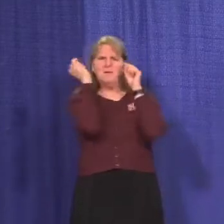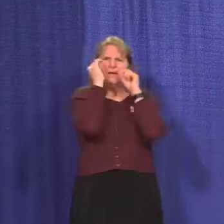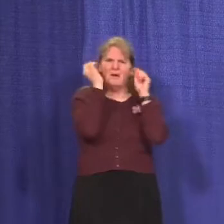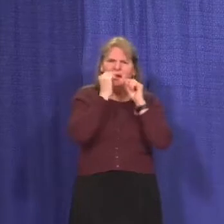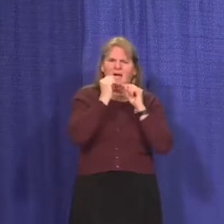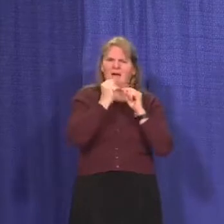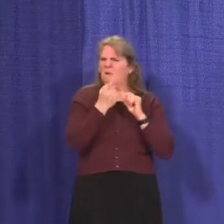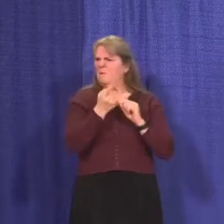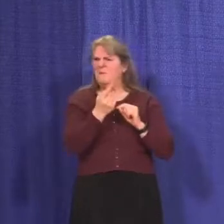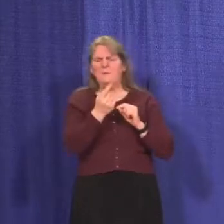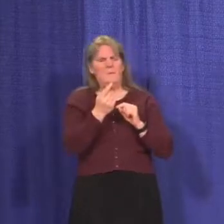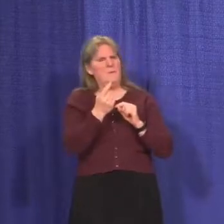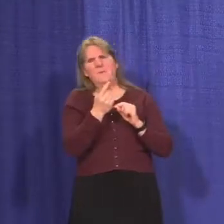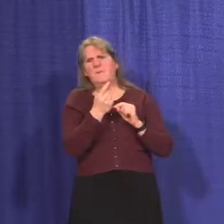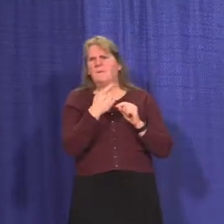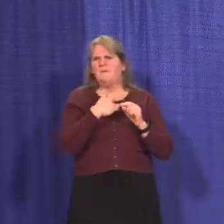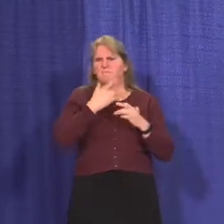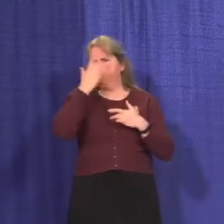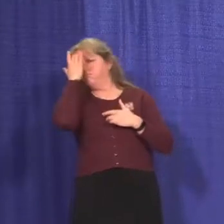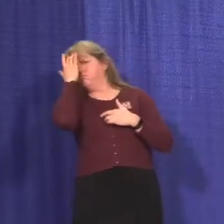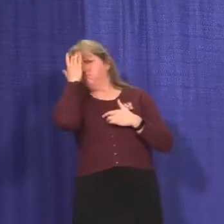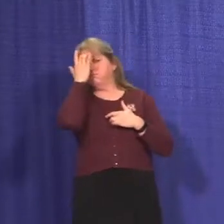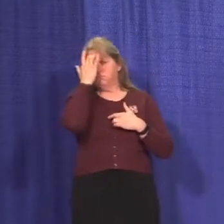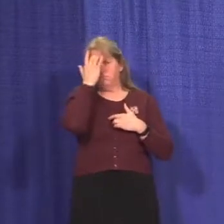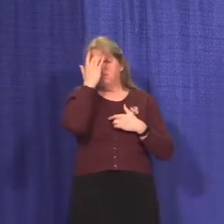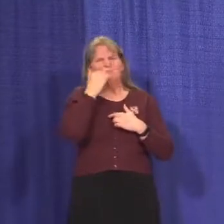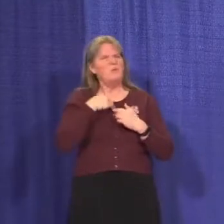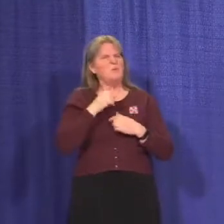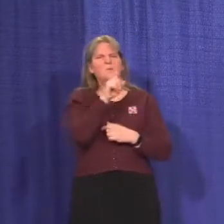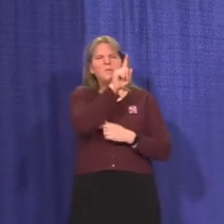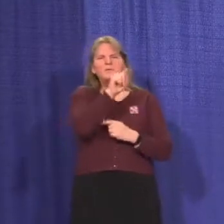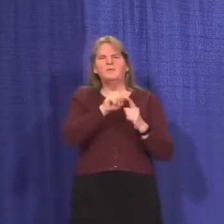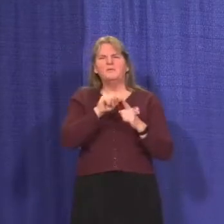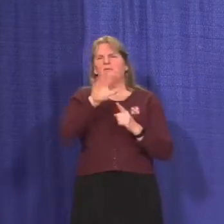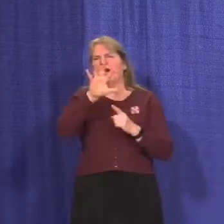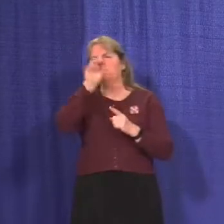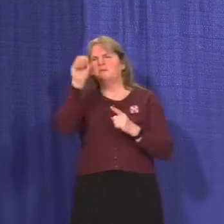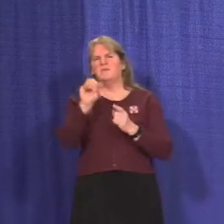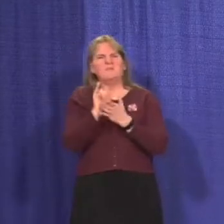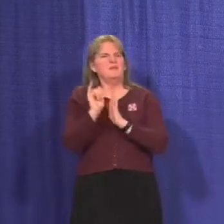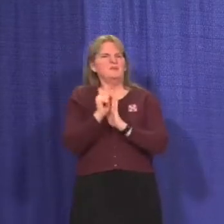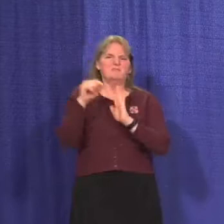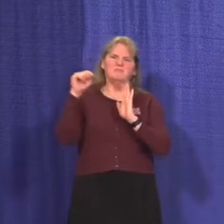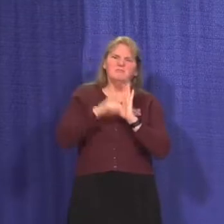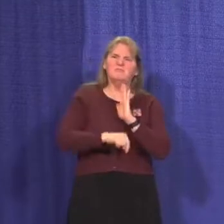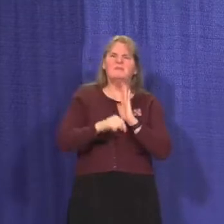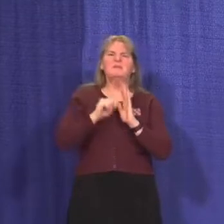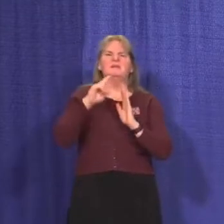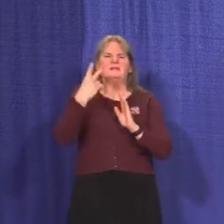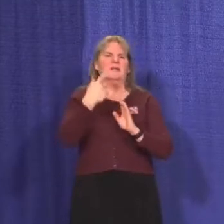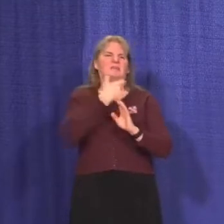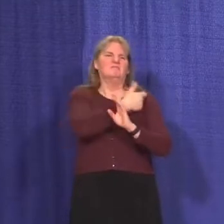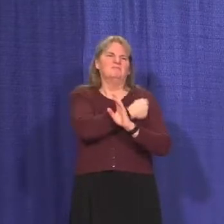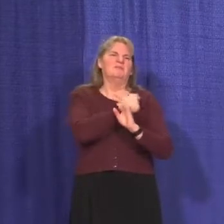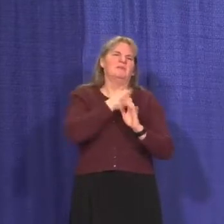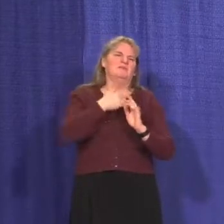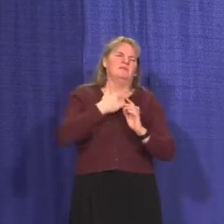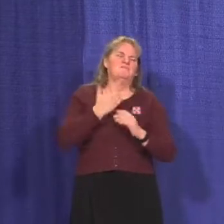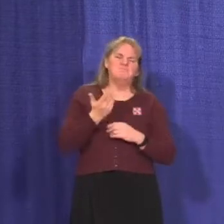home are mostly in the one =per-per per to five% range. Usually they pass quickly but